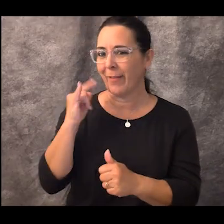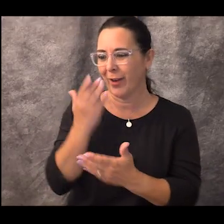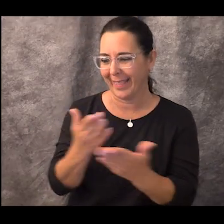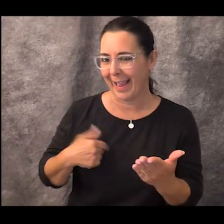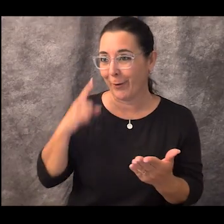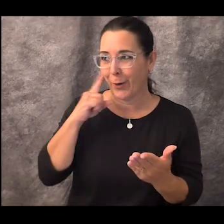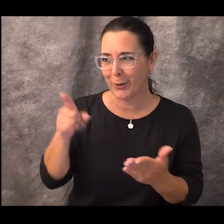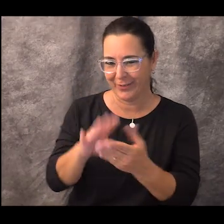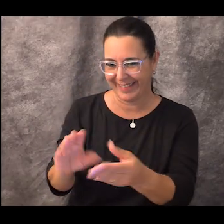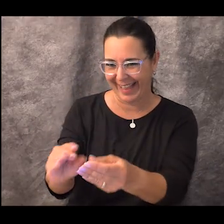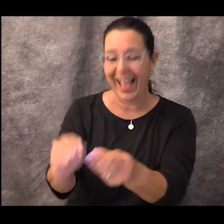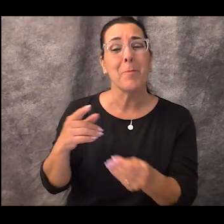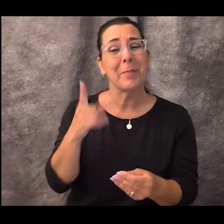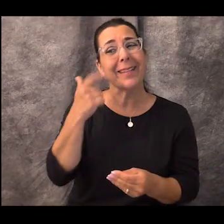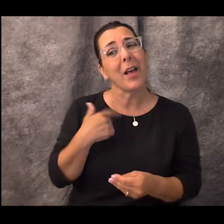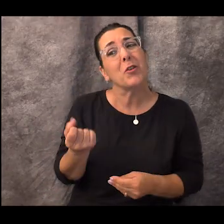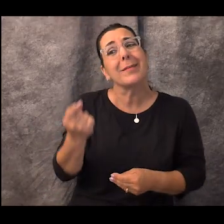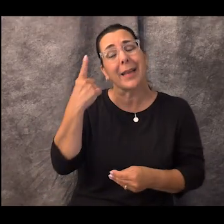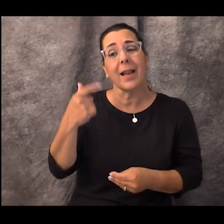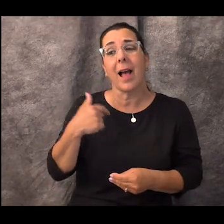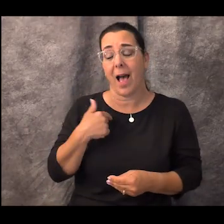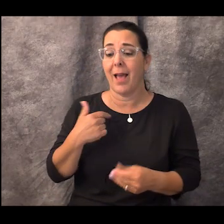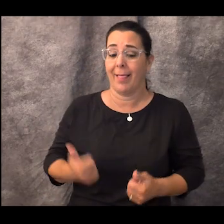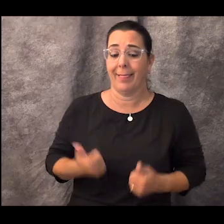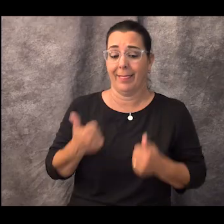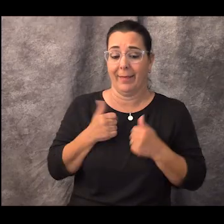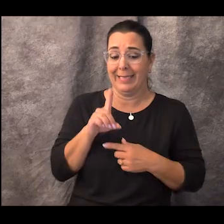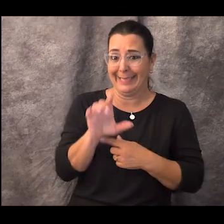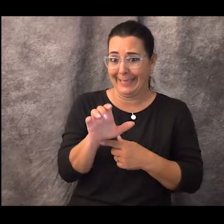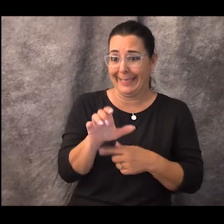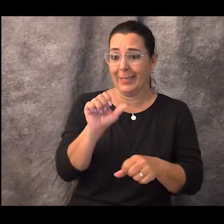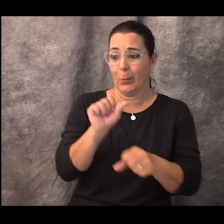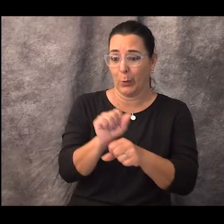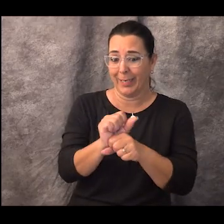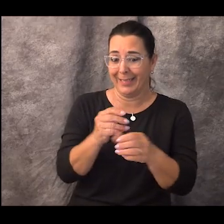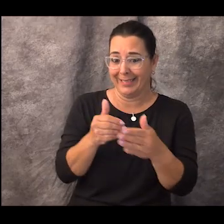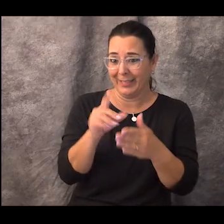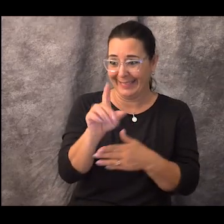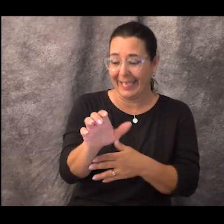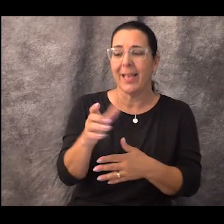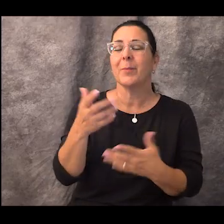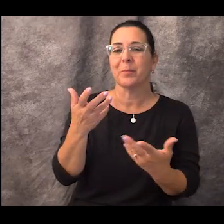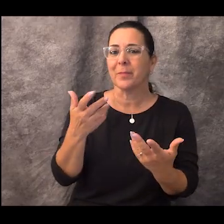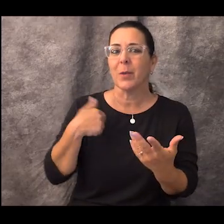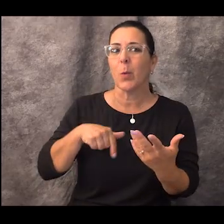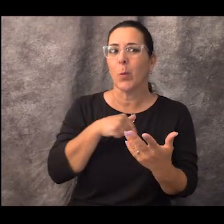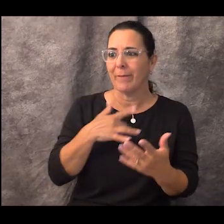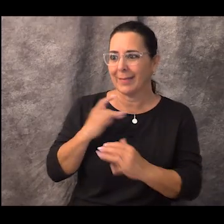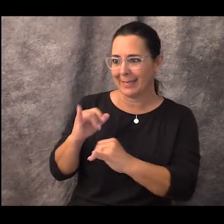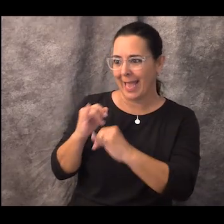But I get it. I live right outside DC and I work in DC, and so we're like that all the time too. I've never felt more East Coast listening to